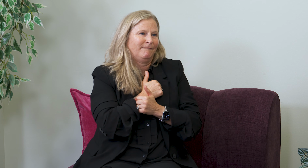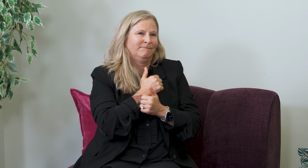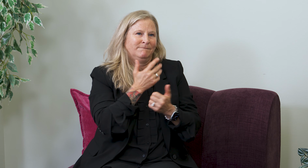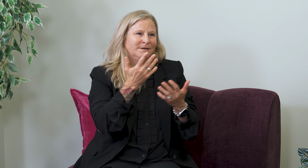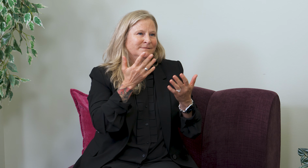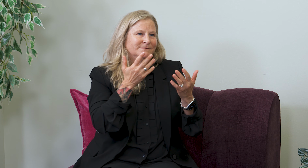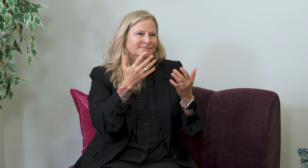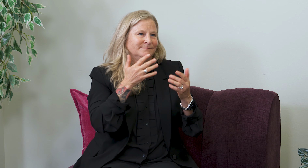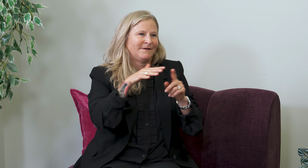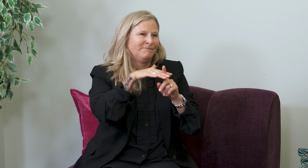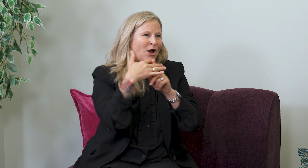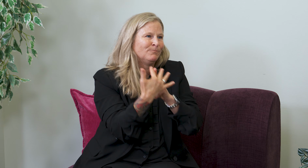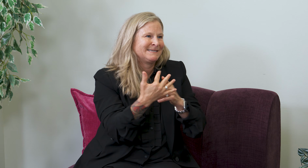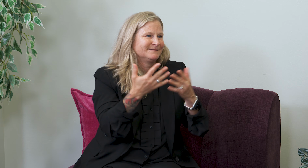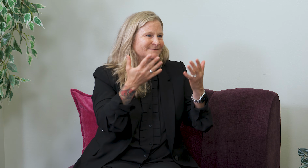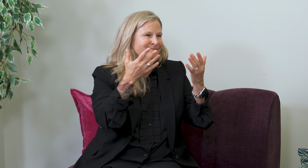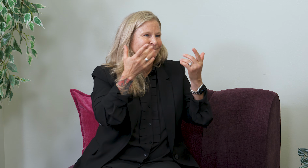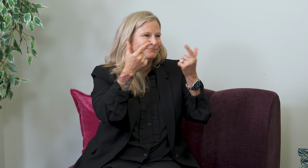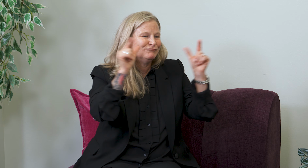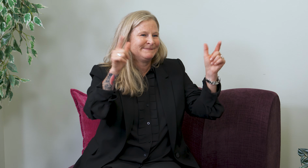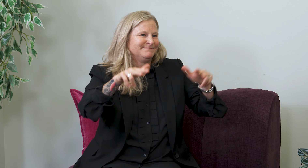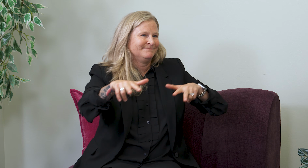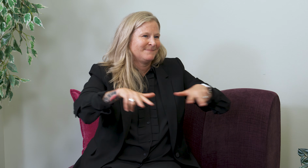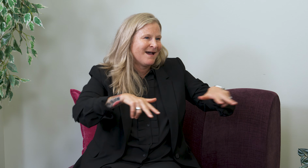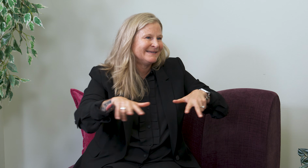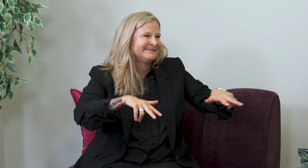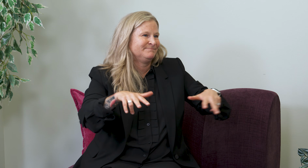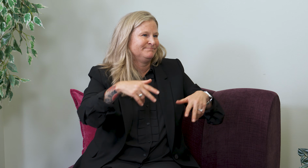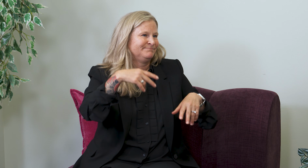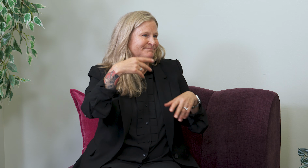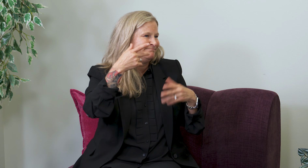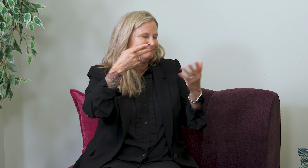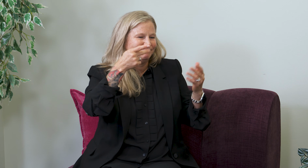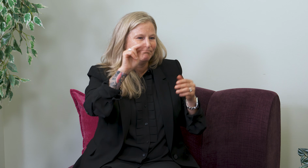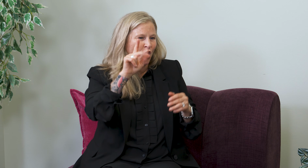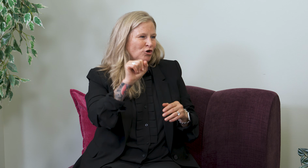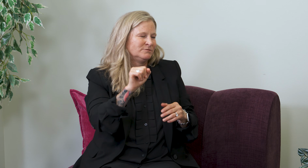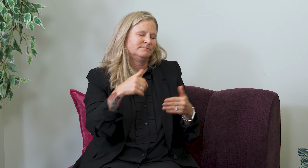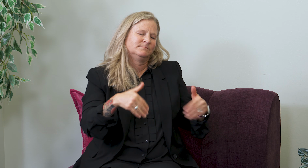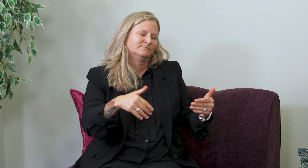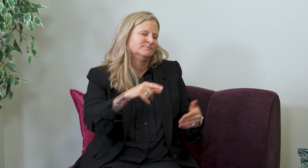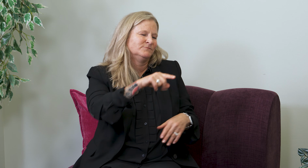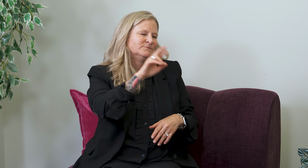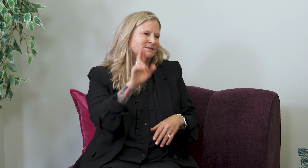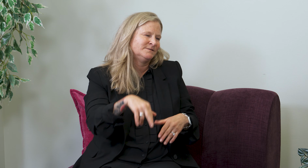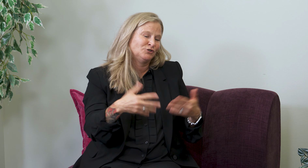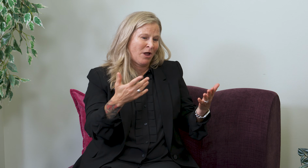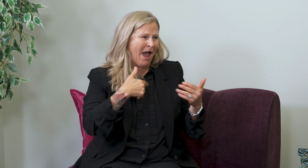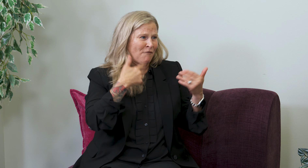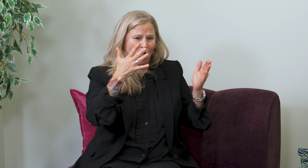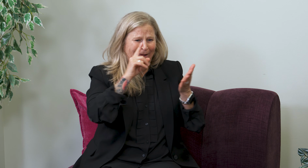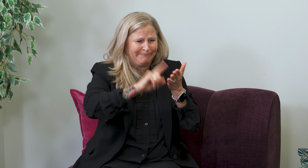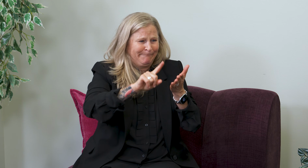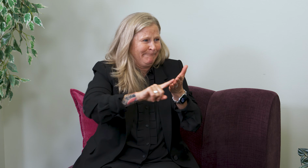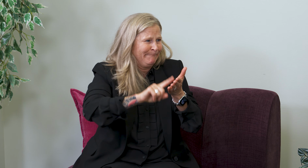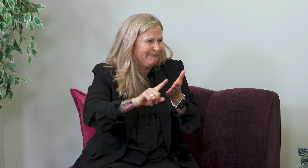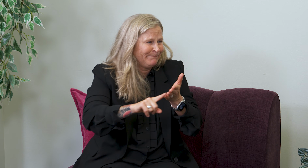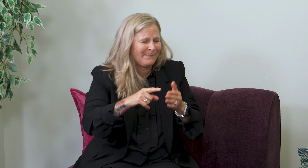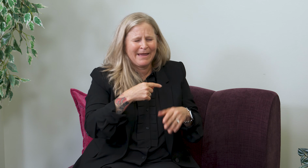Also, I really love the environment going out for hikes, the great parks in the Rochester area.